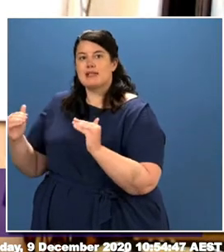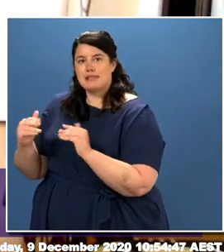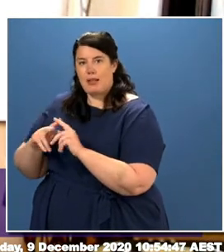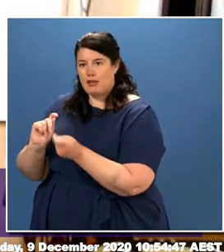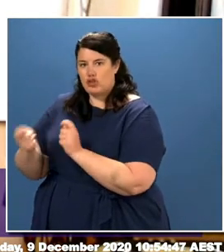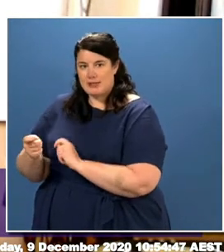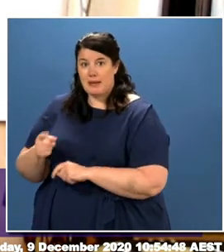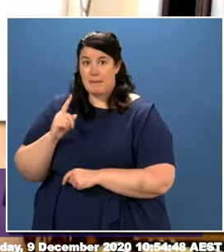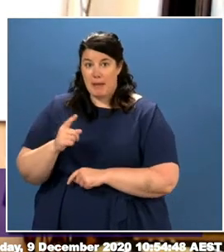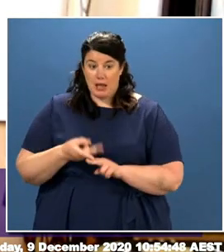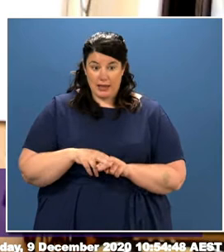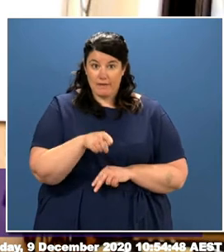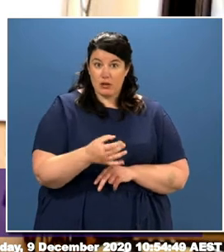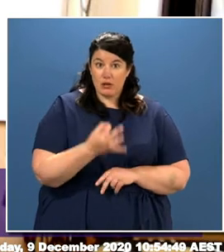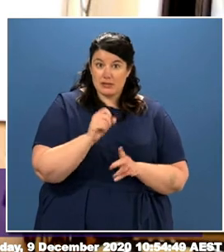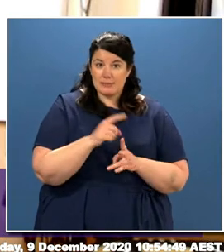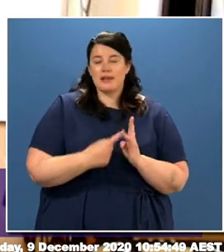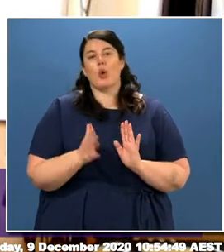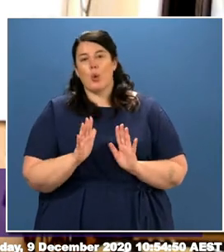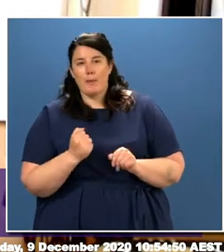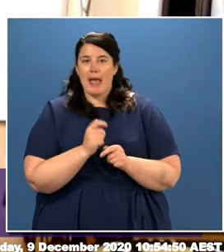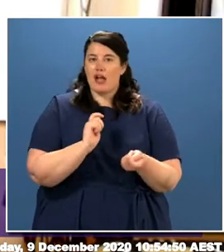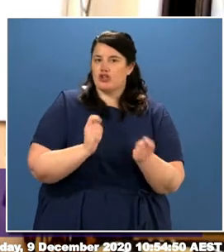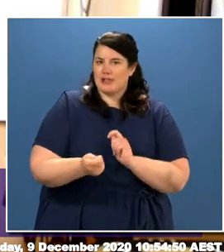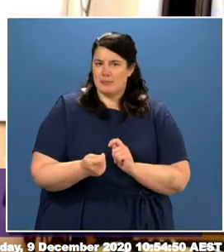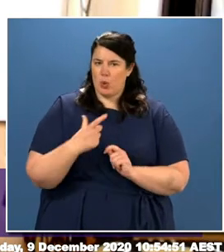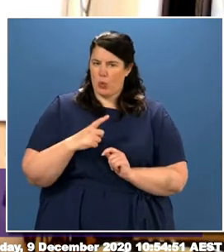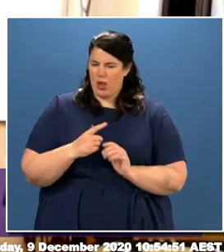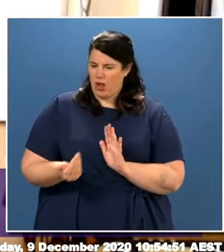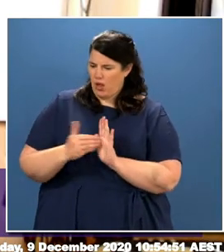So I just wondered if you could comment further on that.